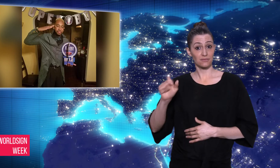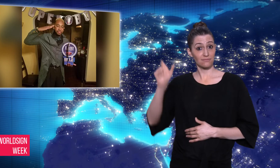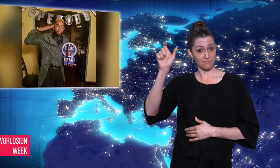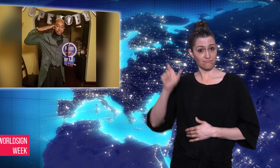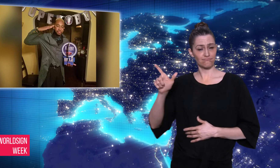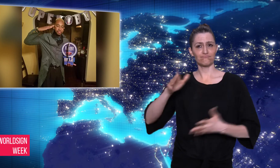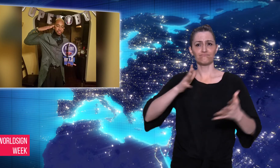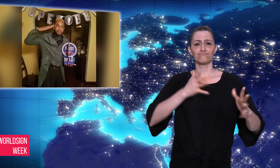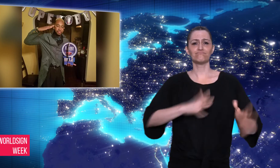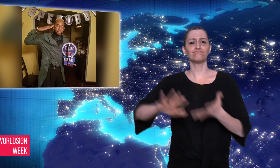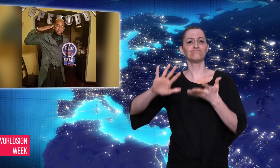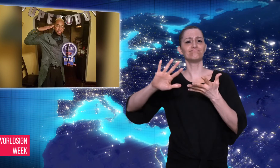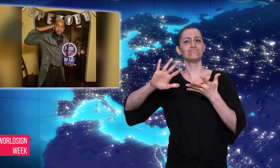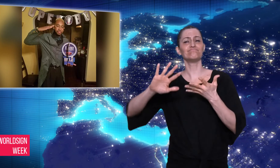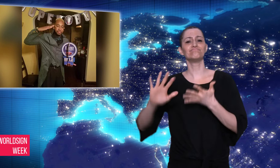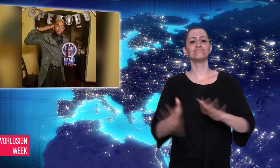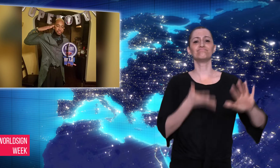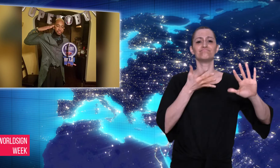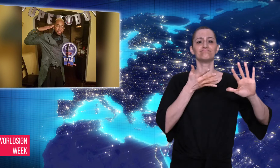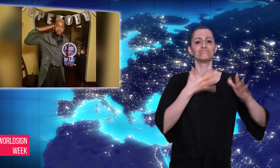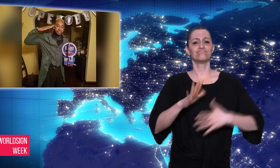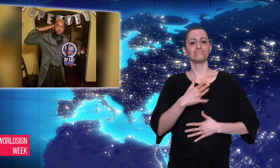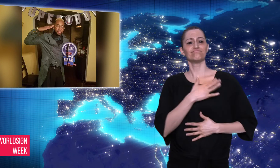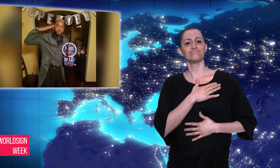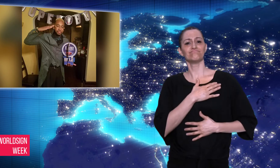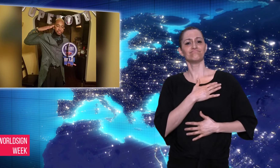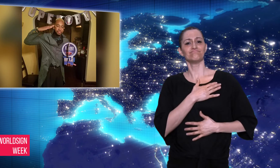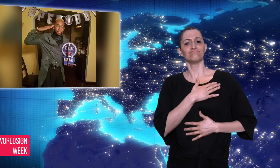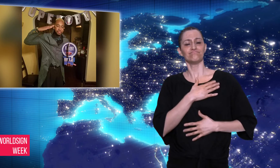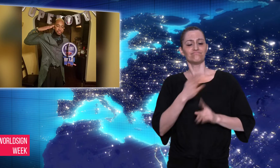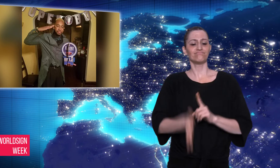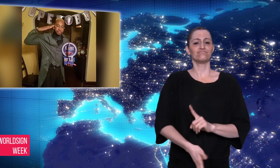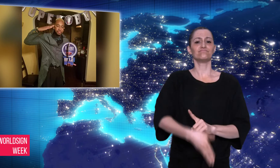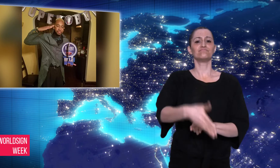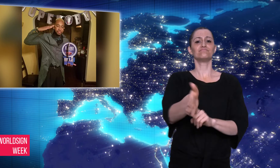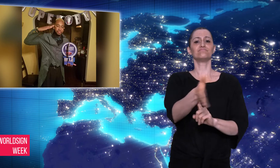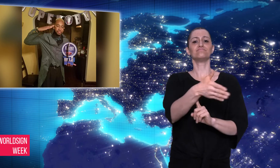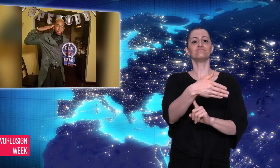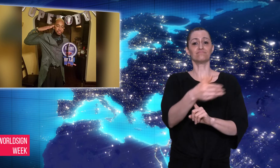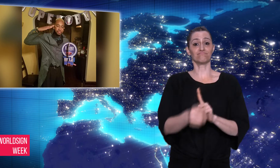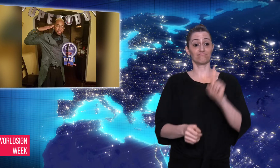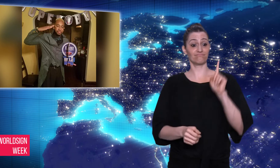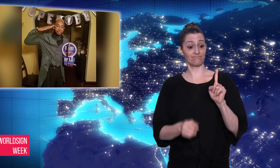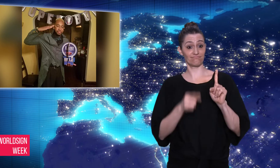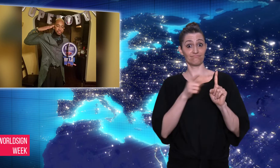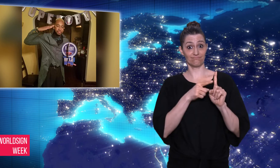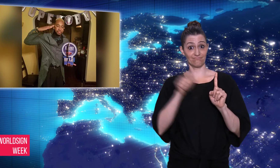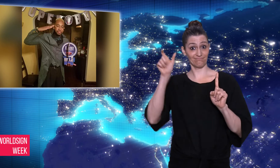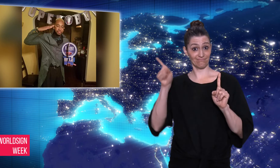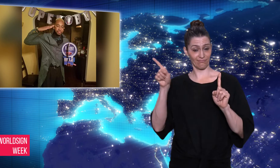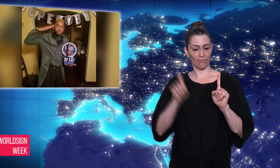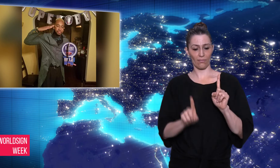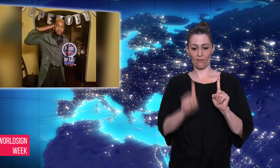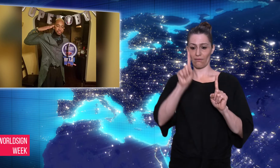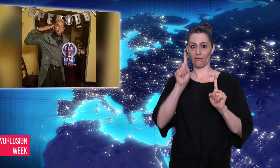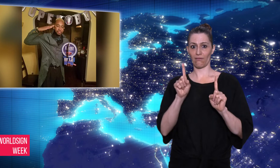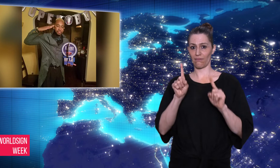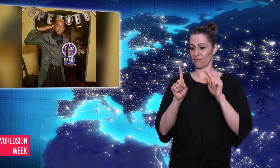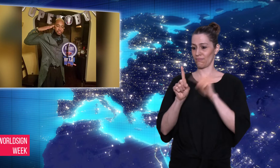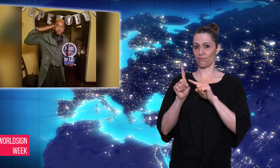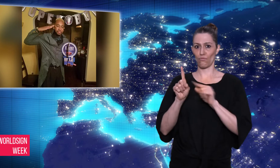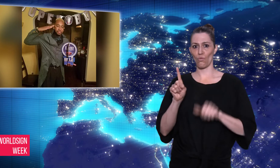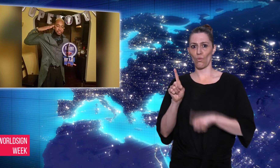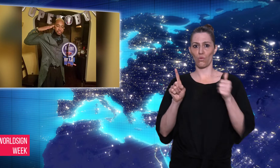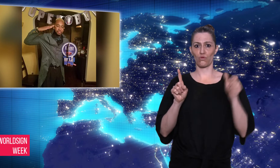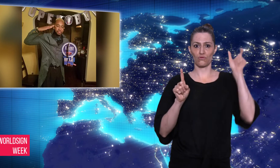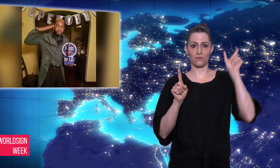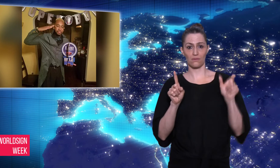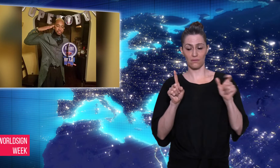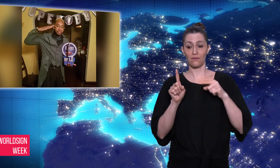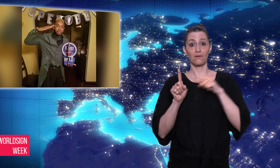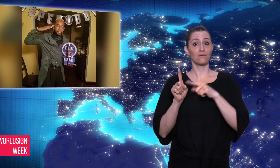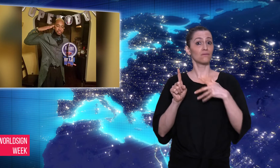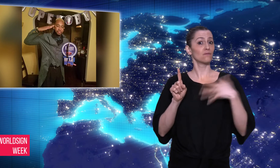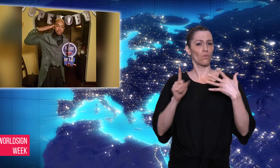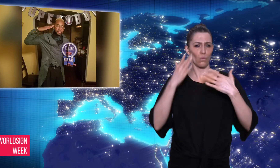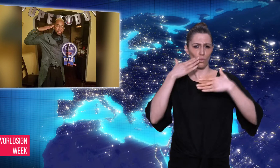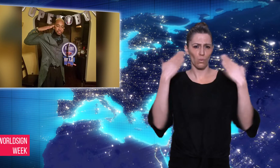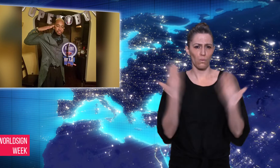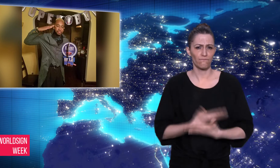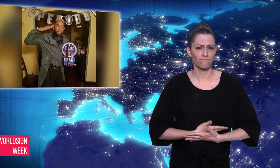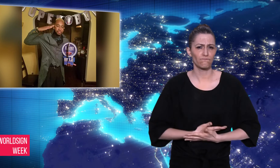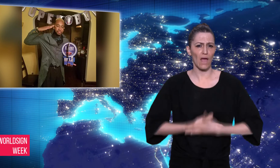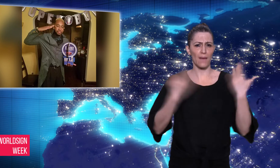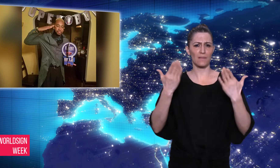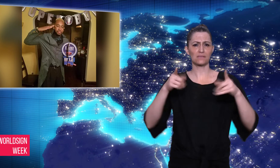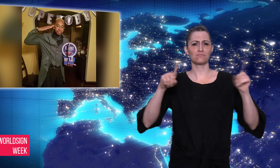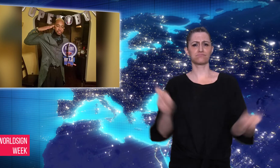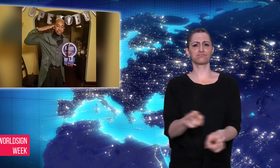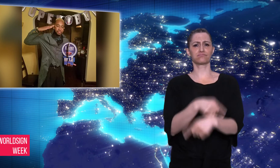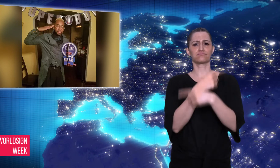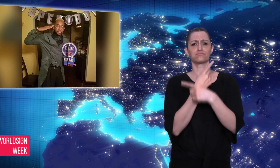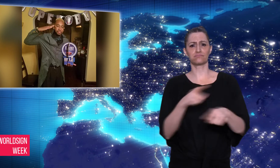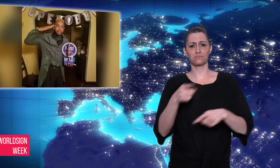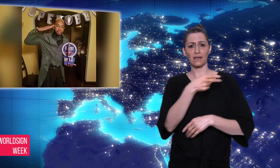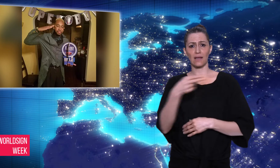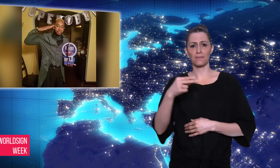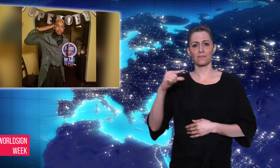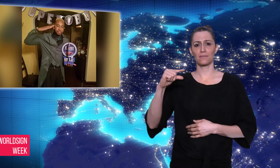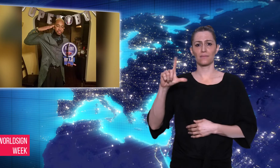Illinois, performed the National Anthem alongside